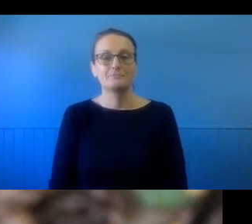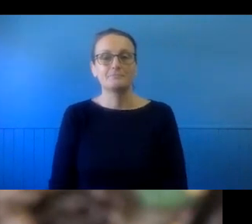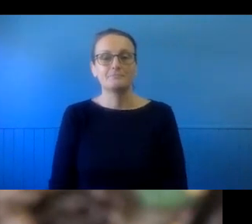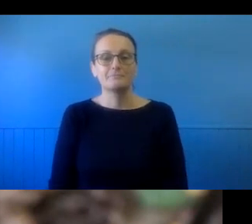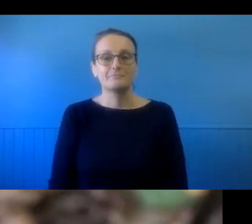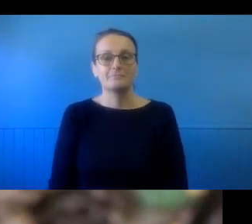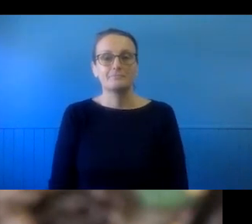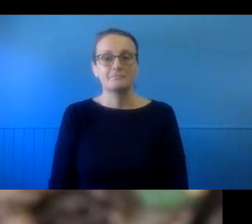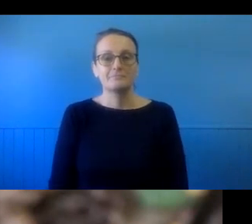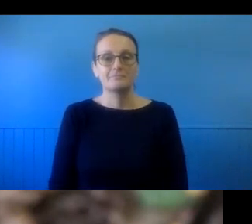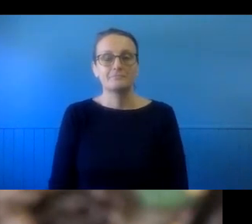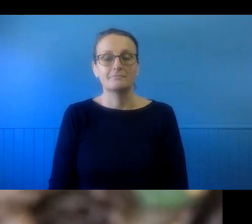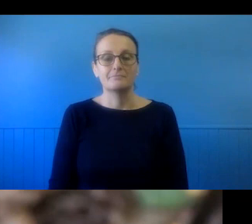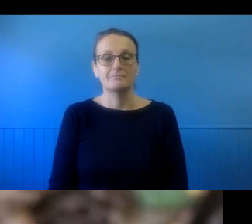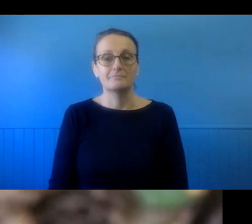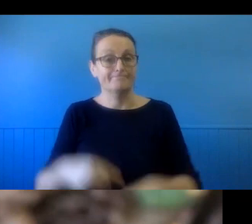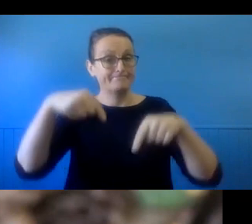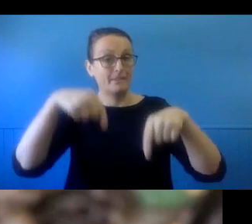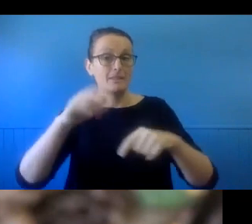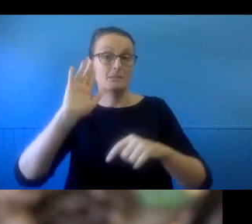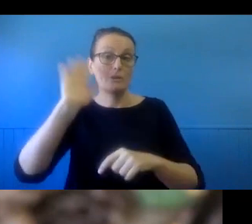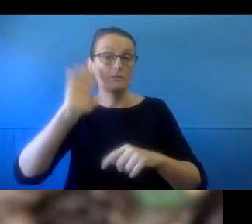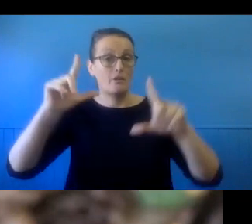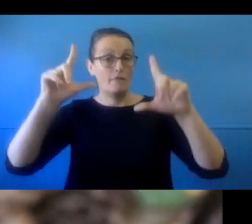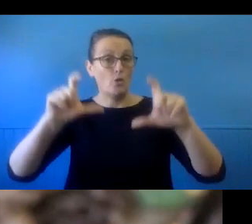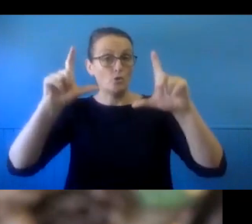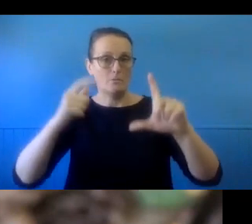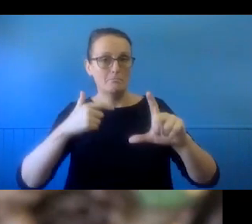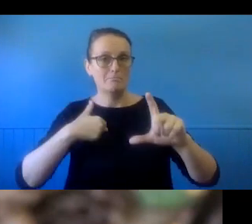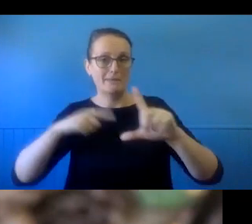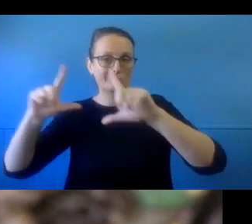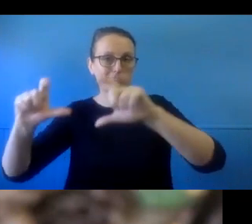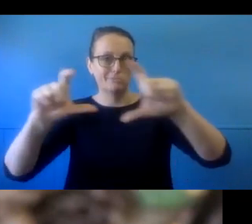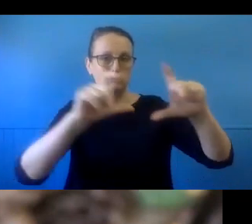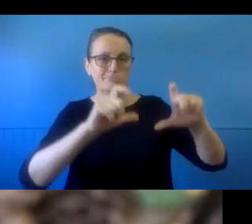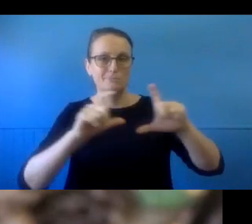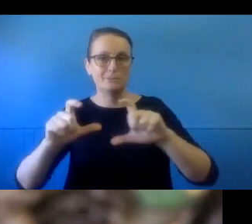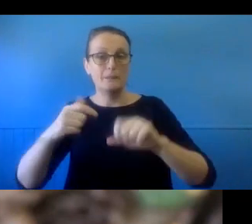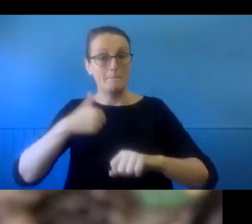presentation are all taken by me. I'm a geographer and an actor. Tom